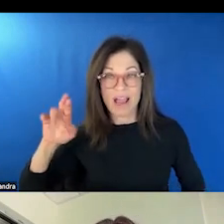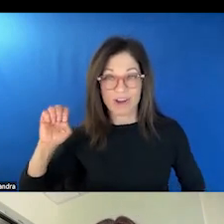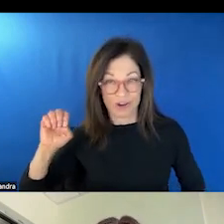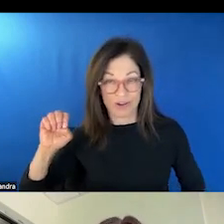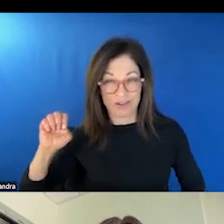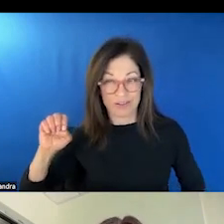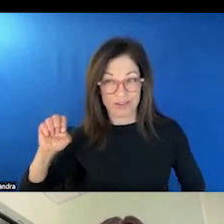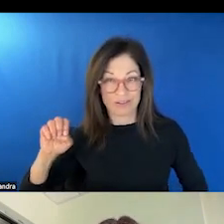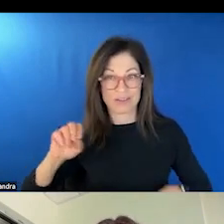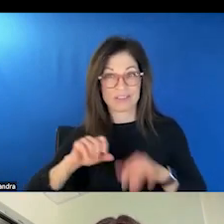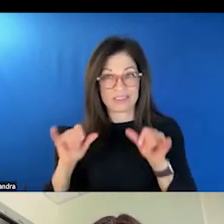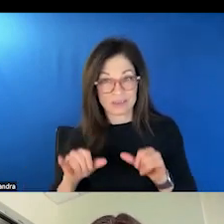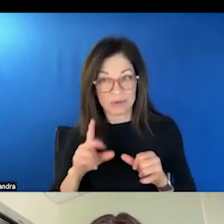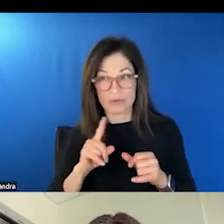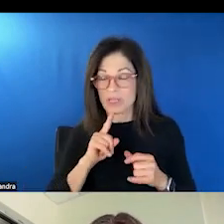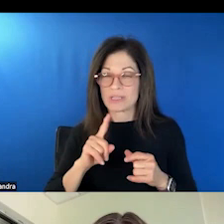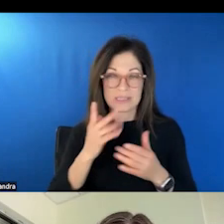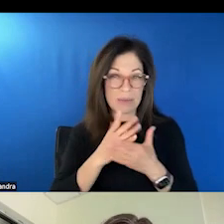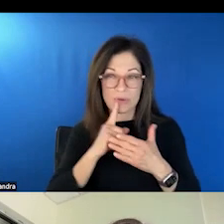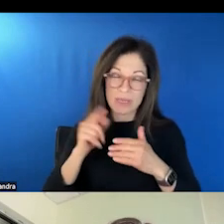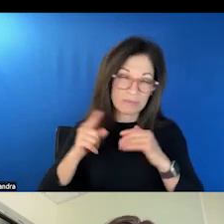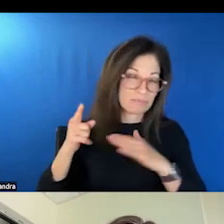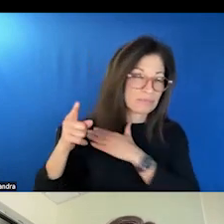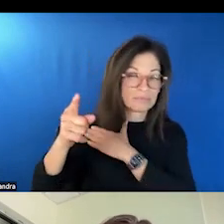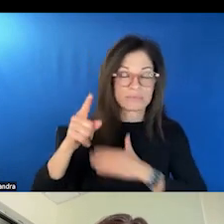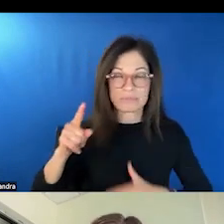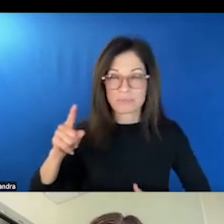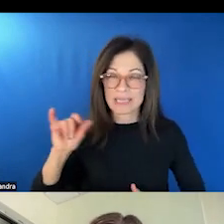IN FRONTIER PARTS OF THE COUNTRY THAT DON'T EVEN HAVE POLICE